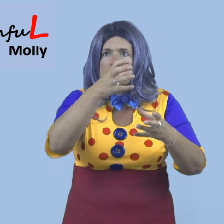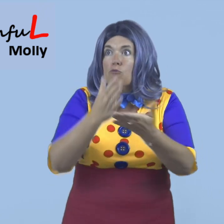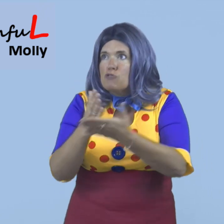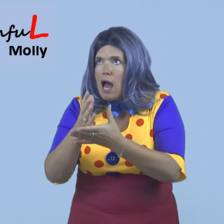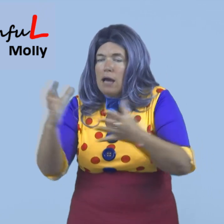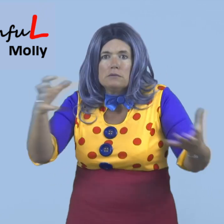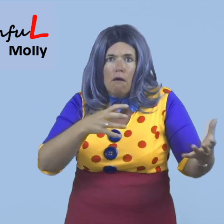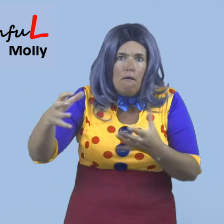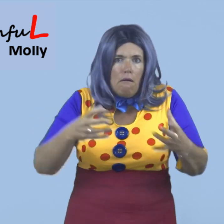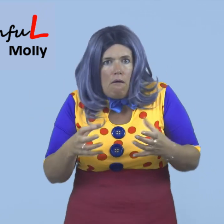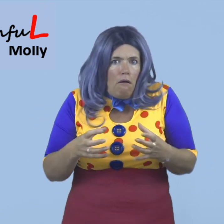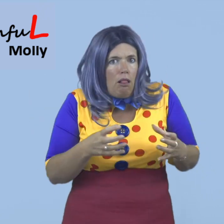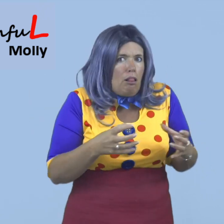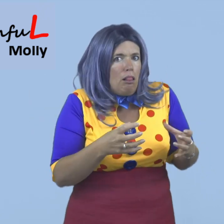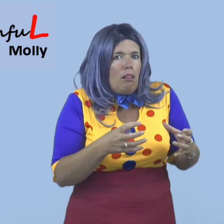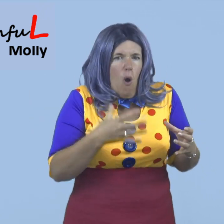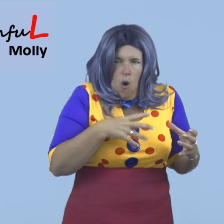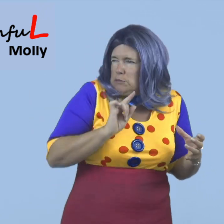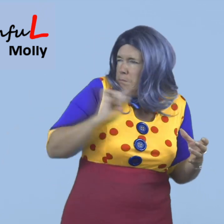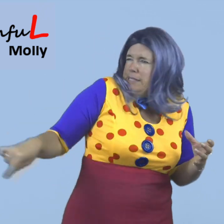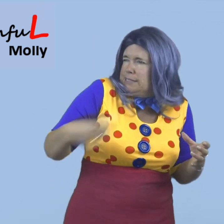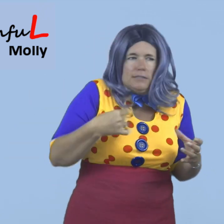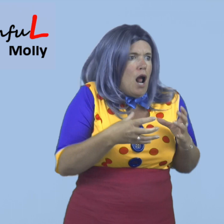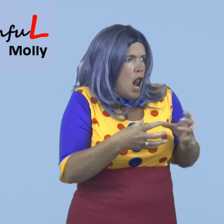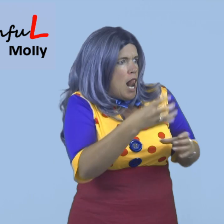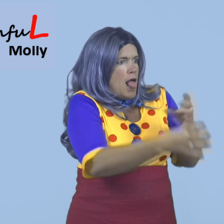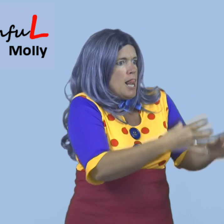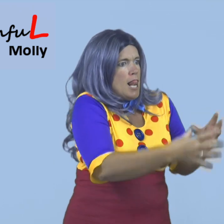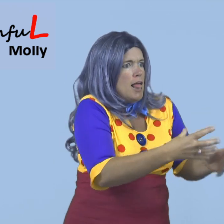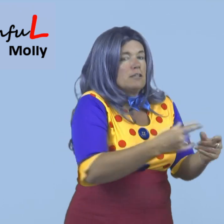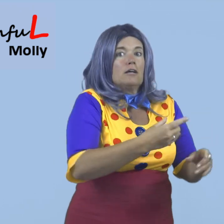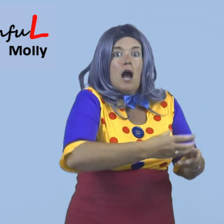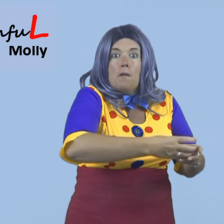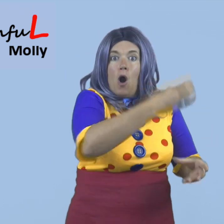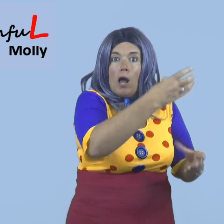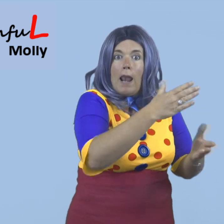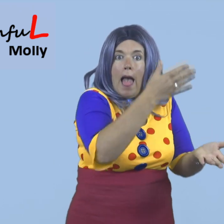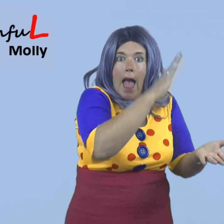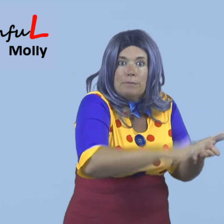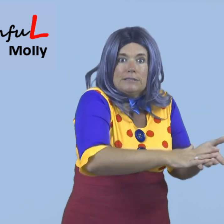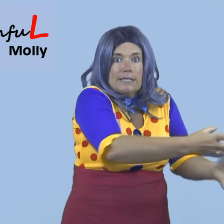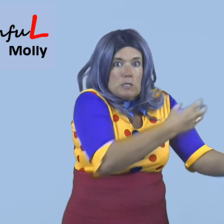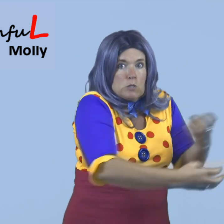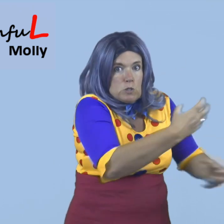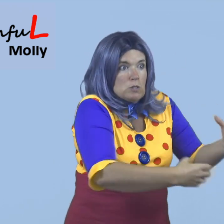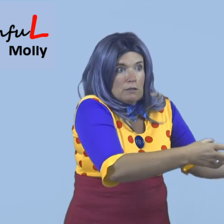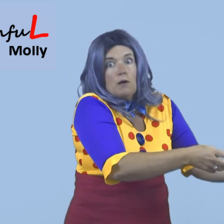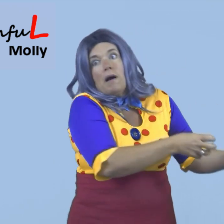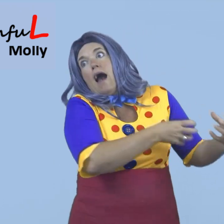and the bread, Meg was off, I’ll beat him this time, she thought. Hurtling down the pathway, sliding to a halt at the front door, Meg put the milk and bread on the doorstep,